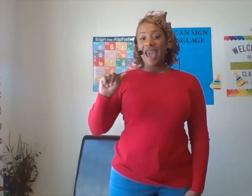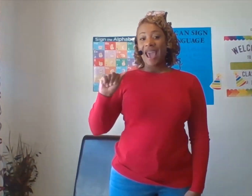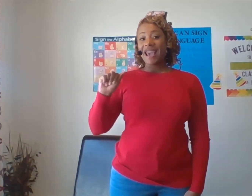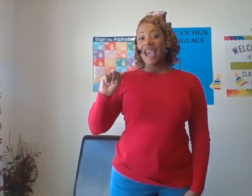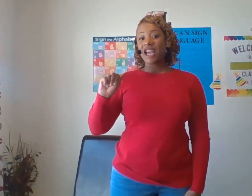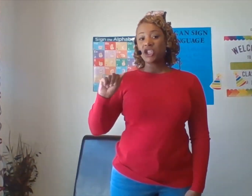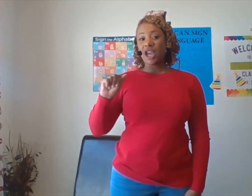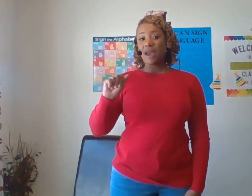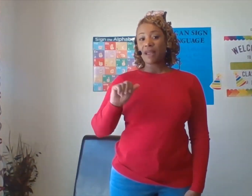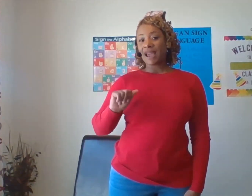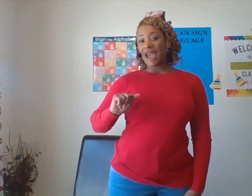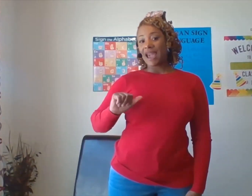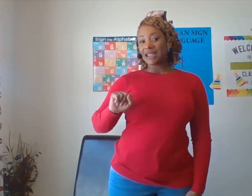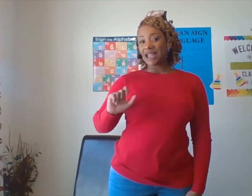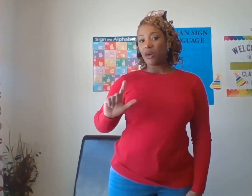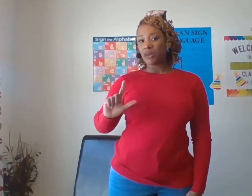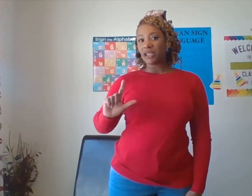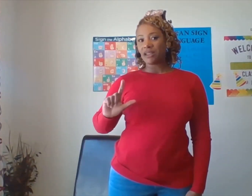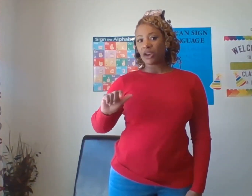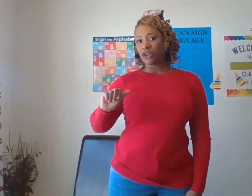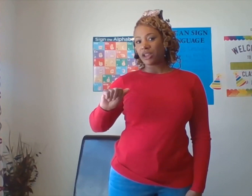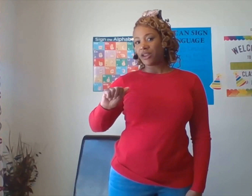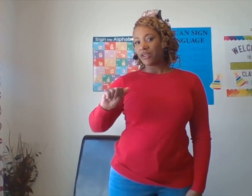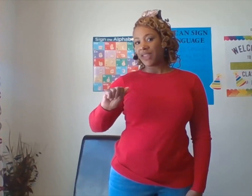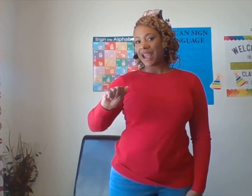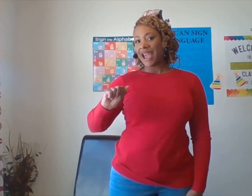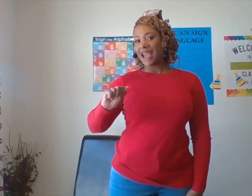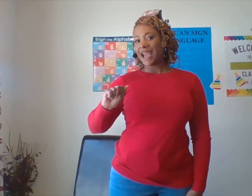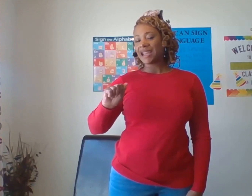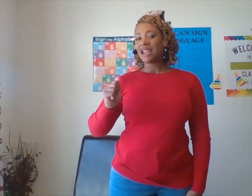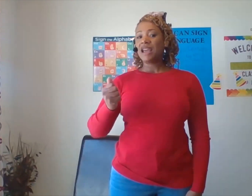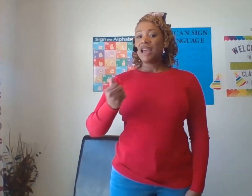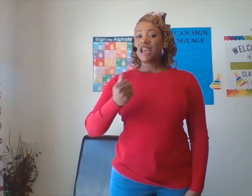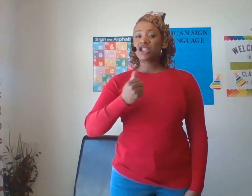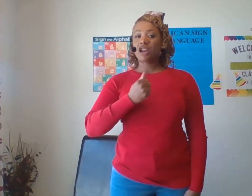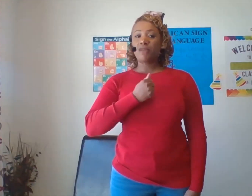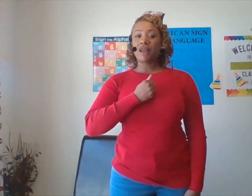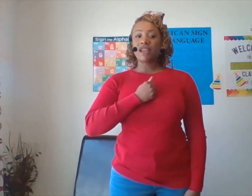handshape like ASL when we did that earlier that a hand is gonna be placed